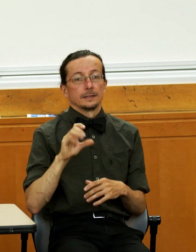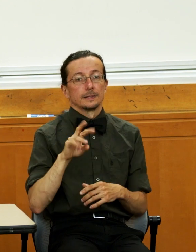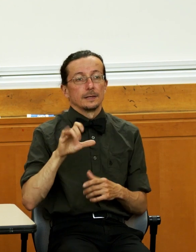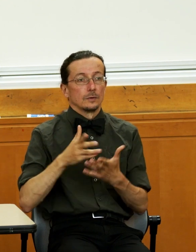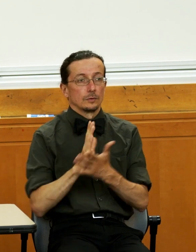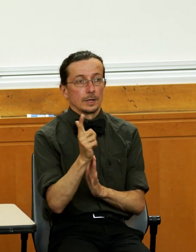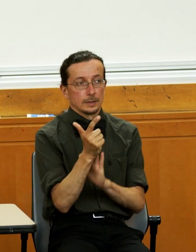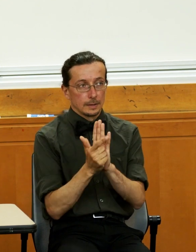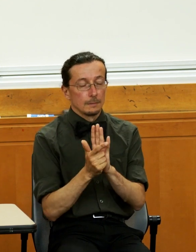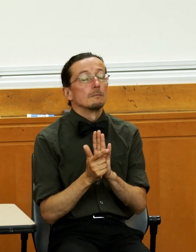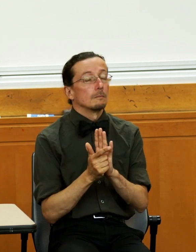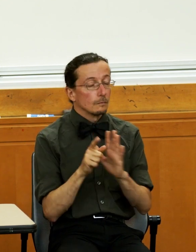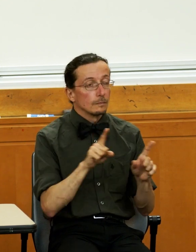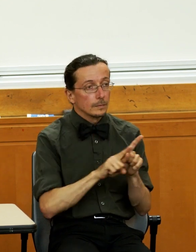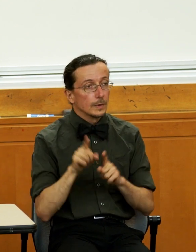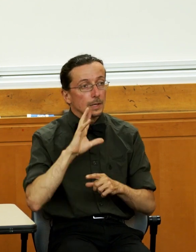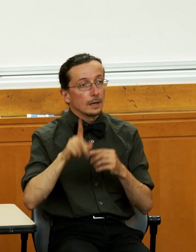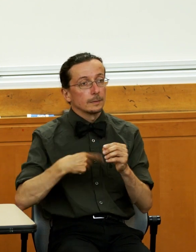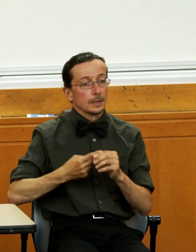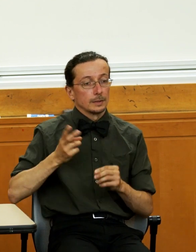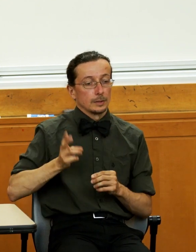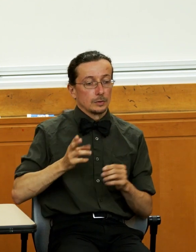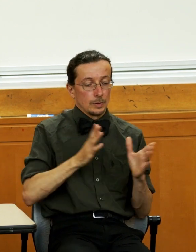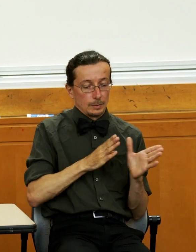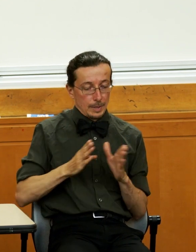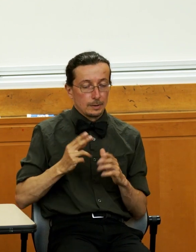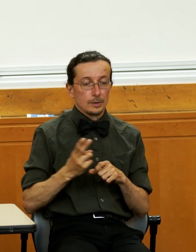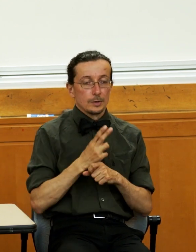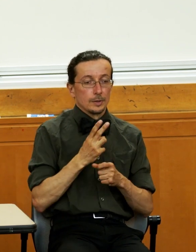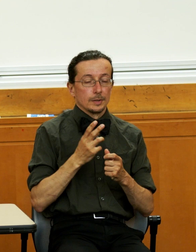He also talks about the historical pattern of using the social and economic advancements of